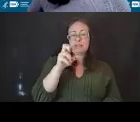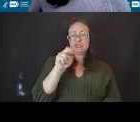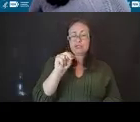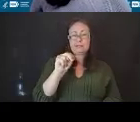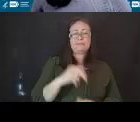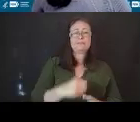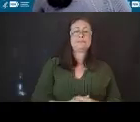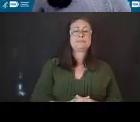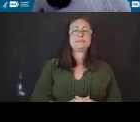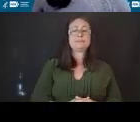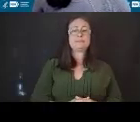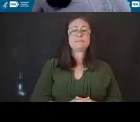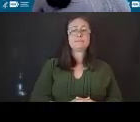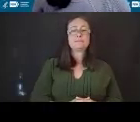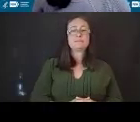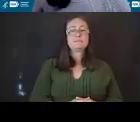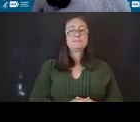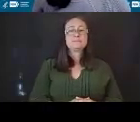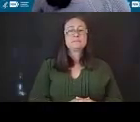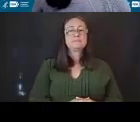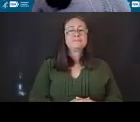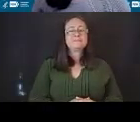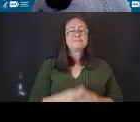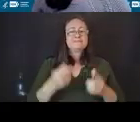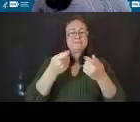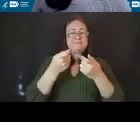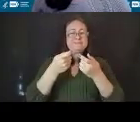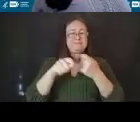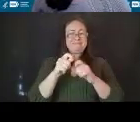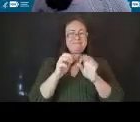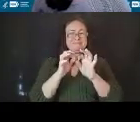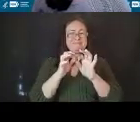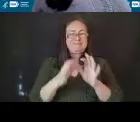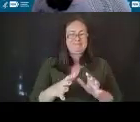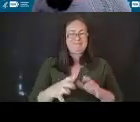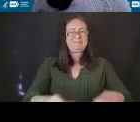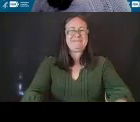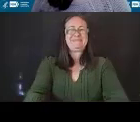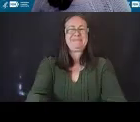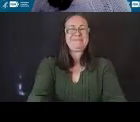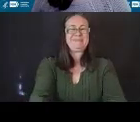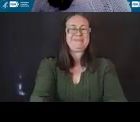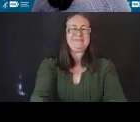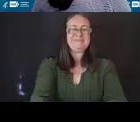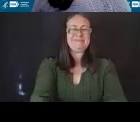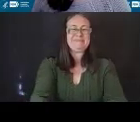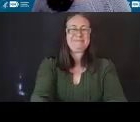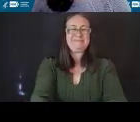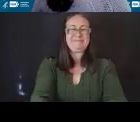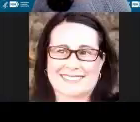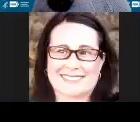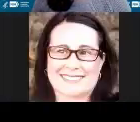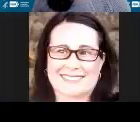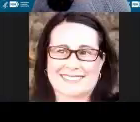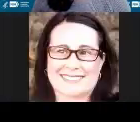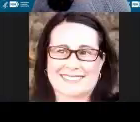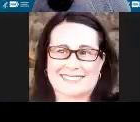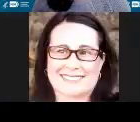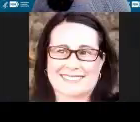The other is administrative supplements in general. These are to be utilized to meet unforeseen